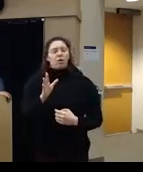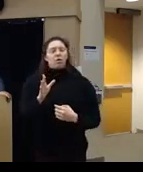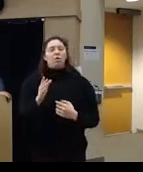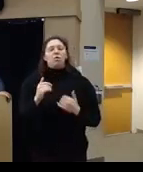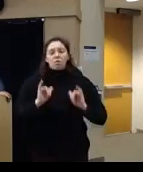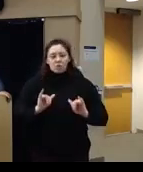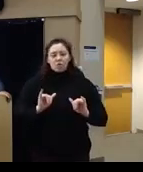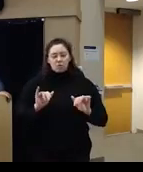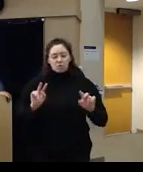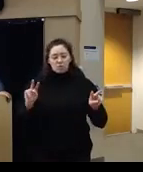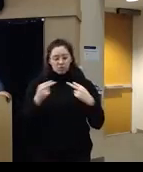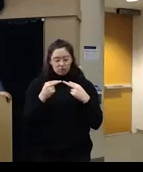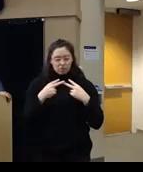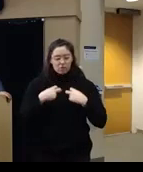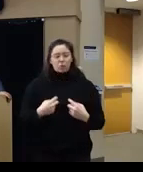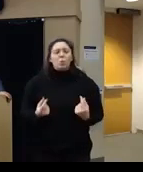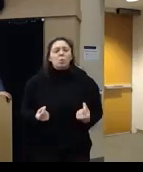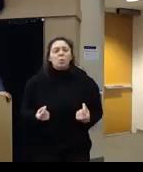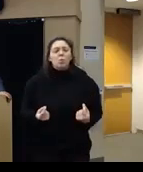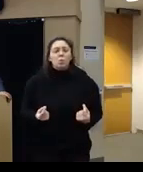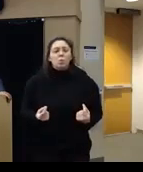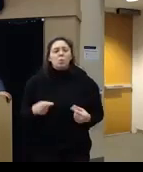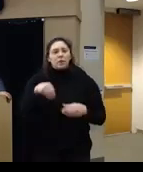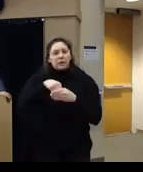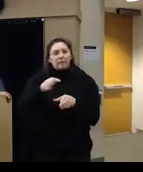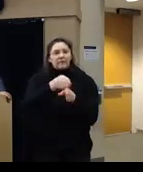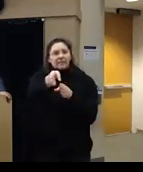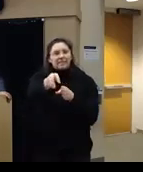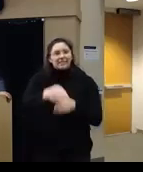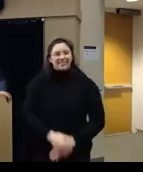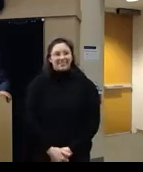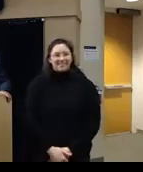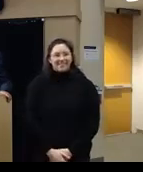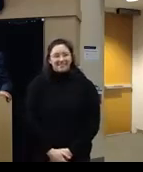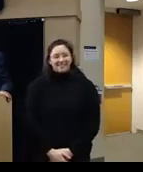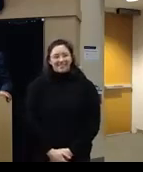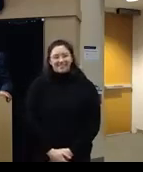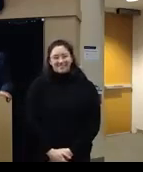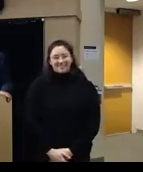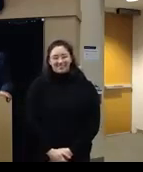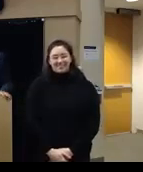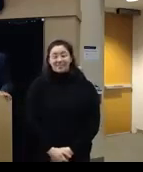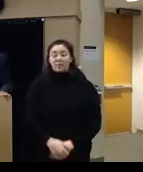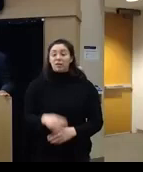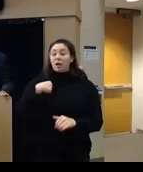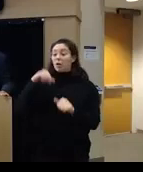introspection and figure out what we're doing in our chosen professions um I recall as a graduate